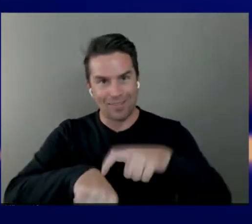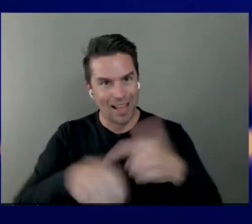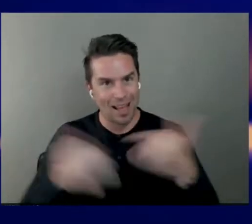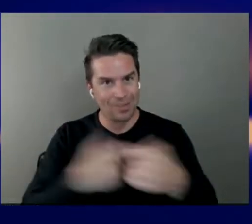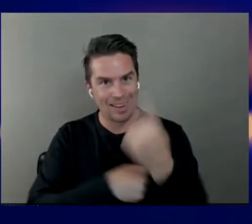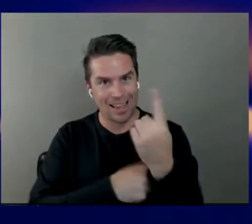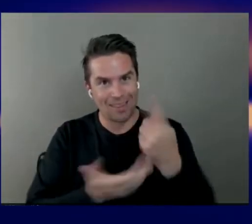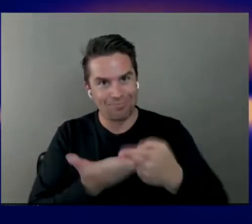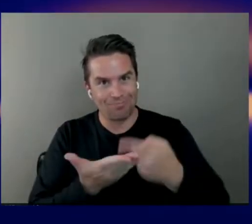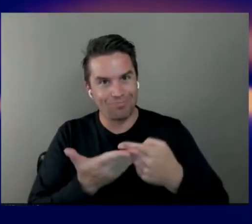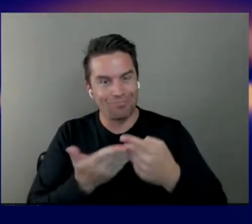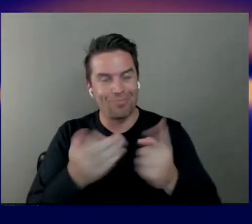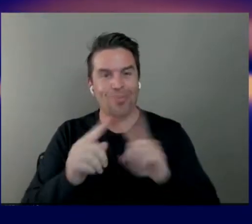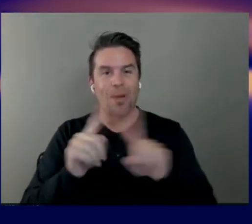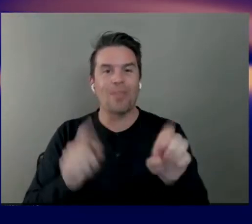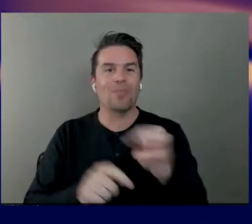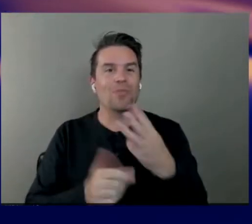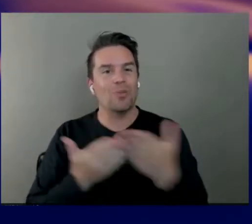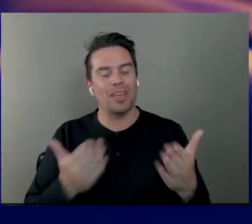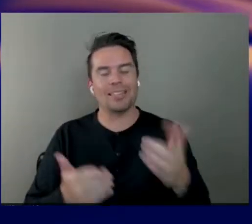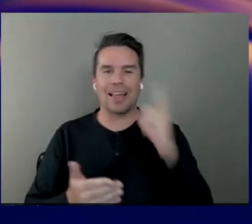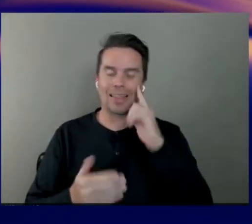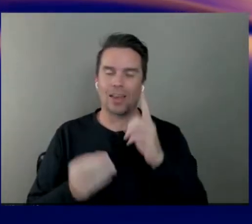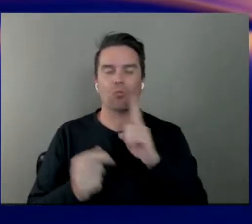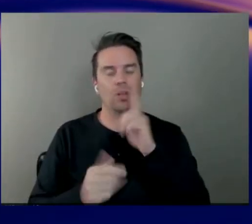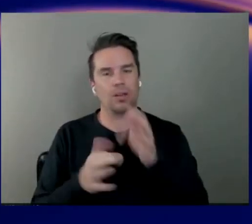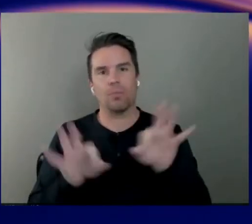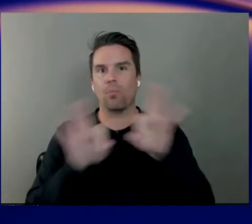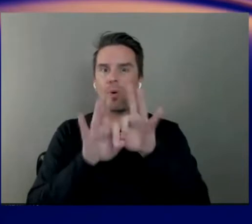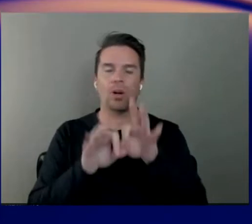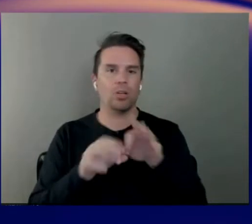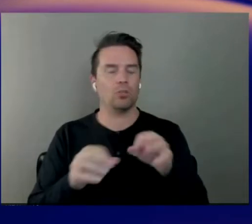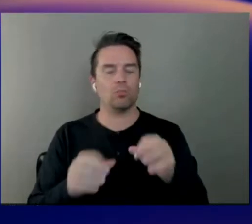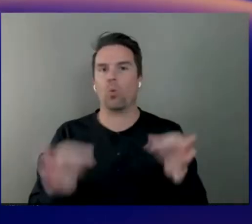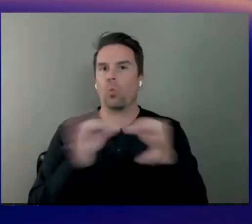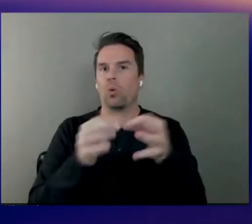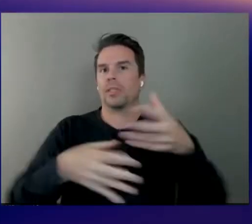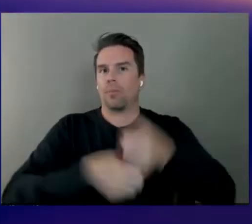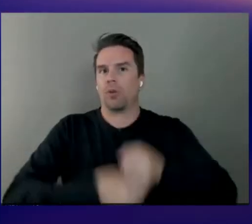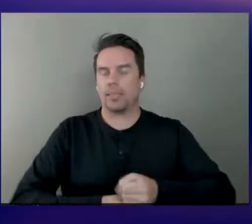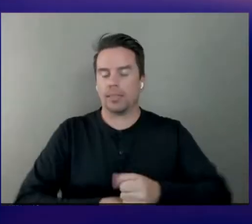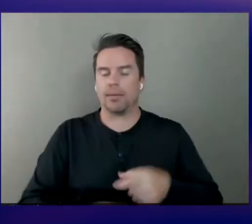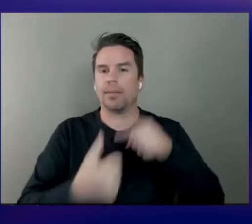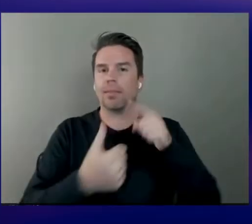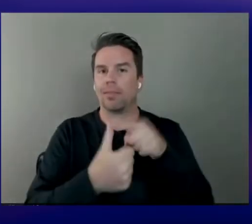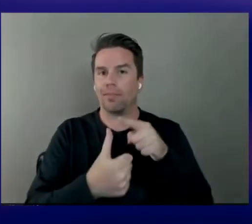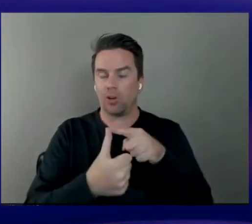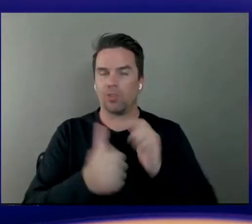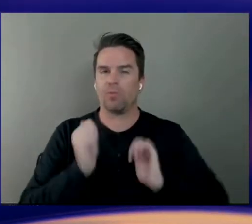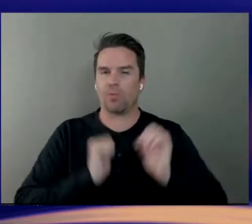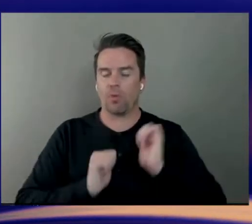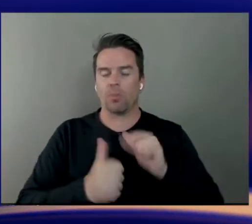big chunky areas where it's kind of summarizing the first in performance is what we're doing with AWS Nitro system.